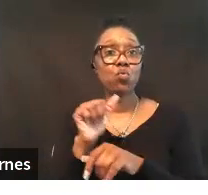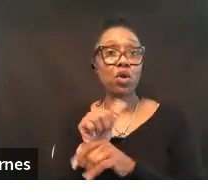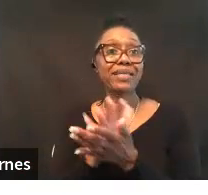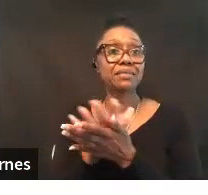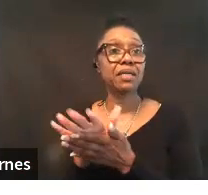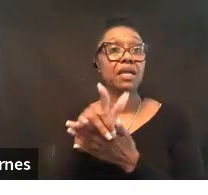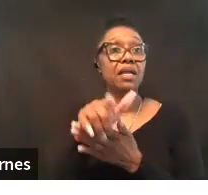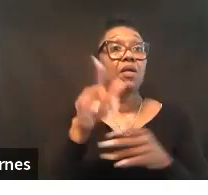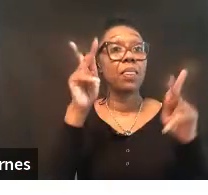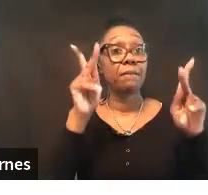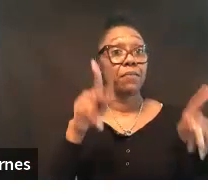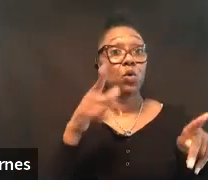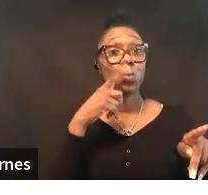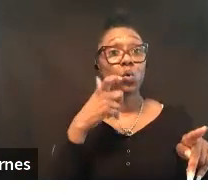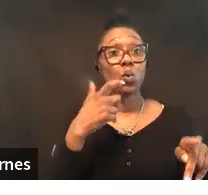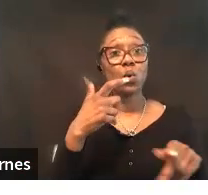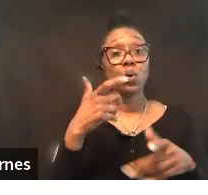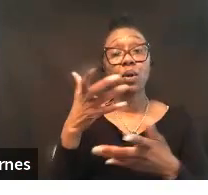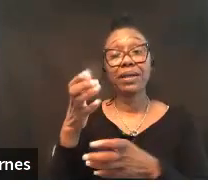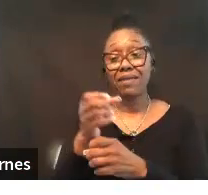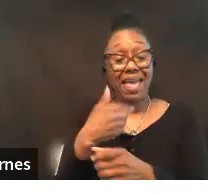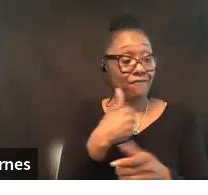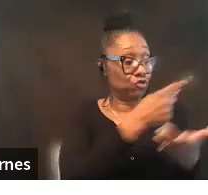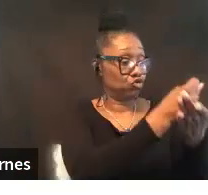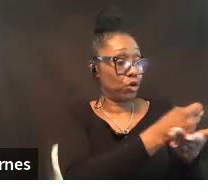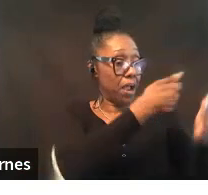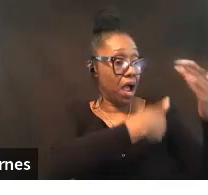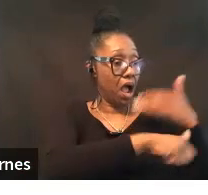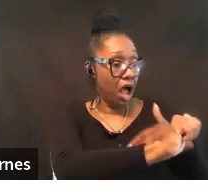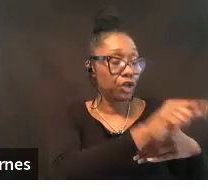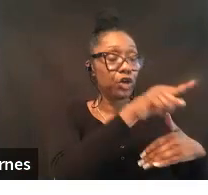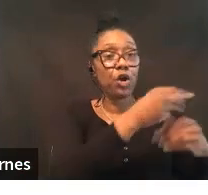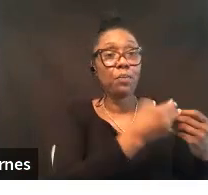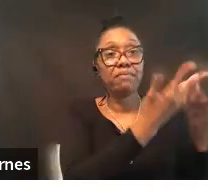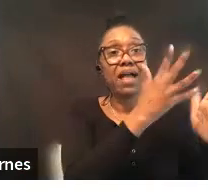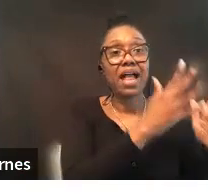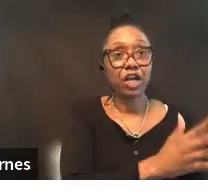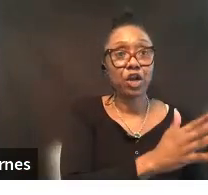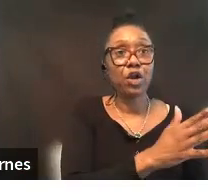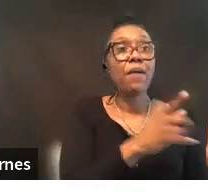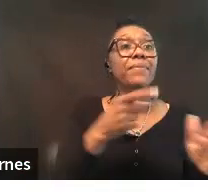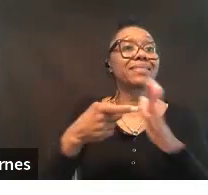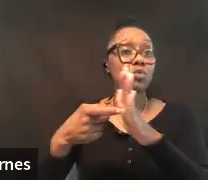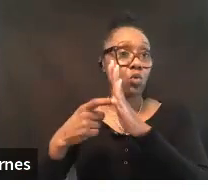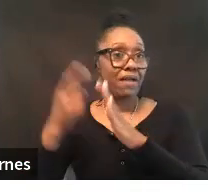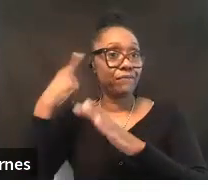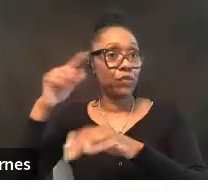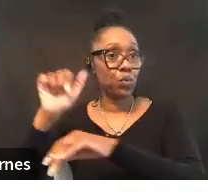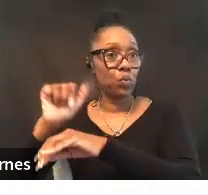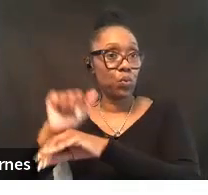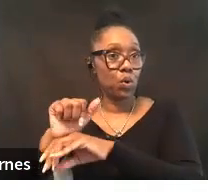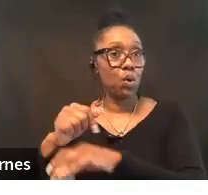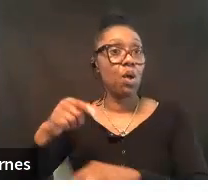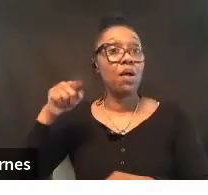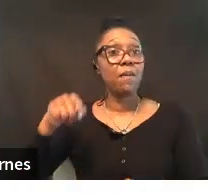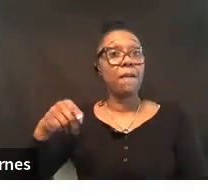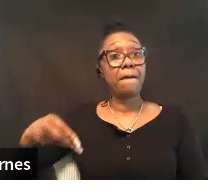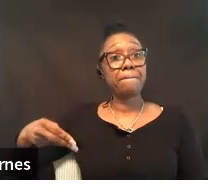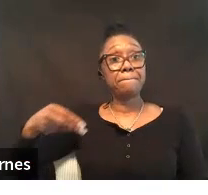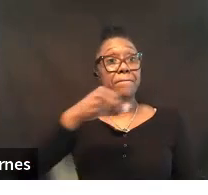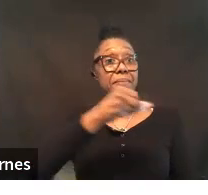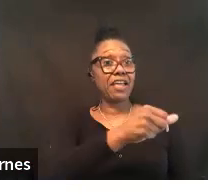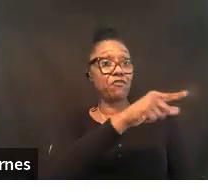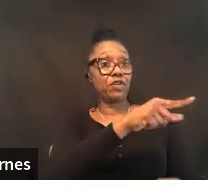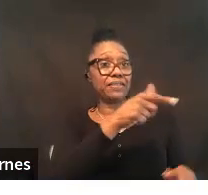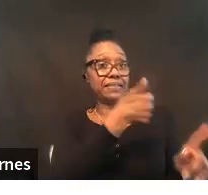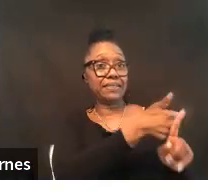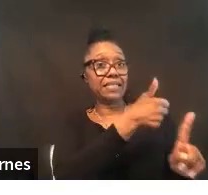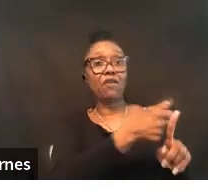Is receiving treatment from a health care provider. Is necessary for work. It's paid by the individual themselves are not being reimbursed by anyone else.